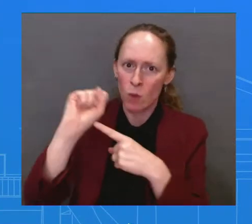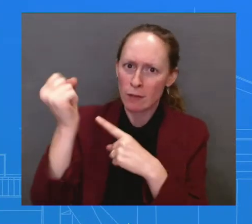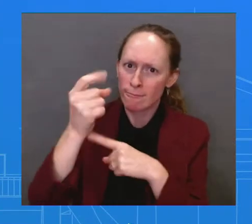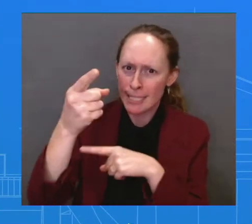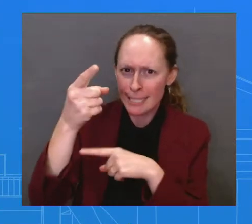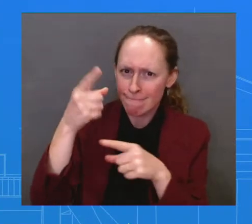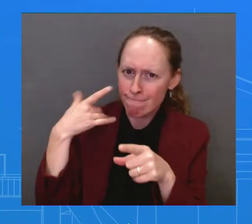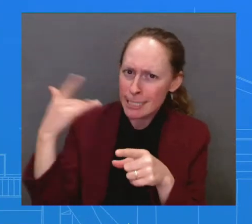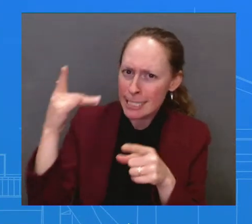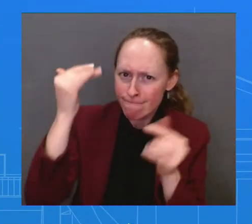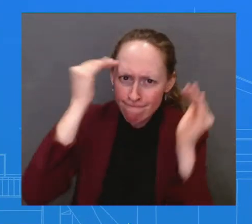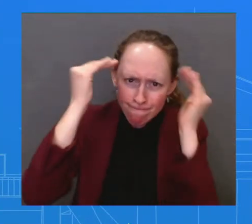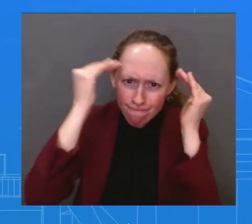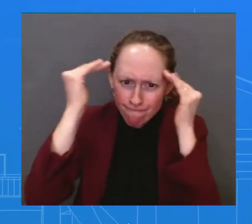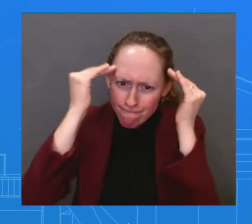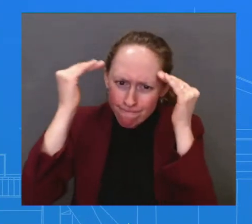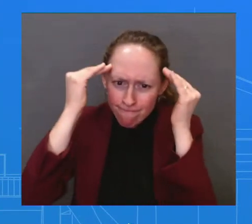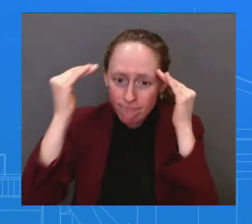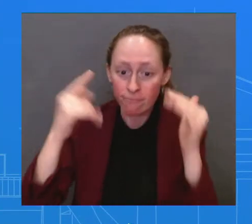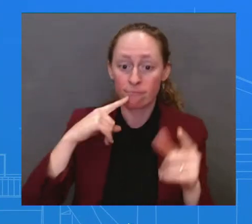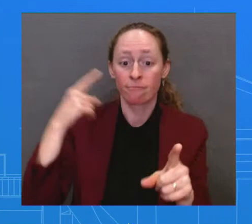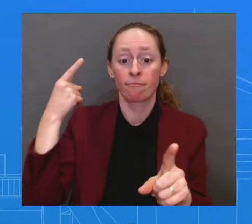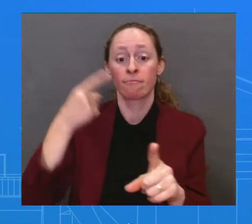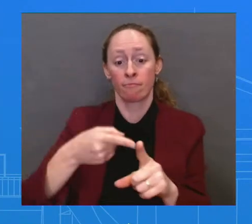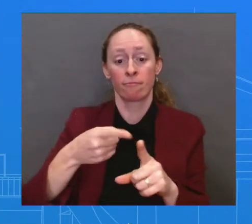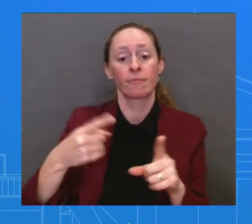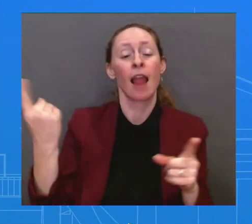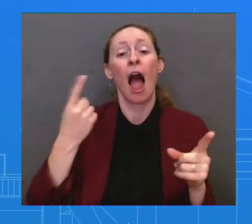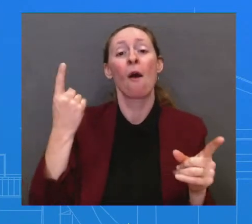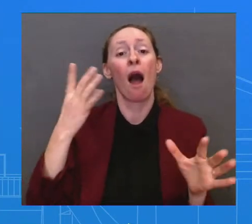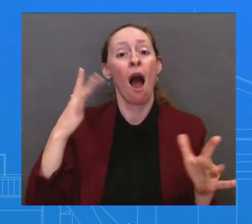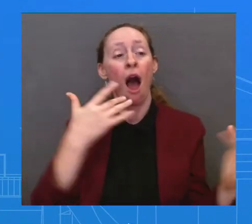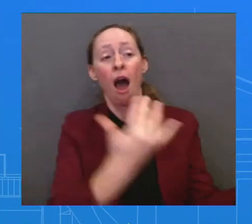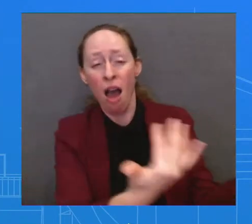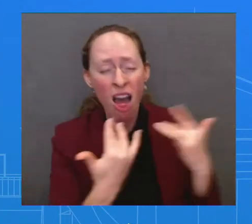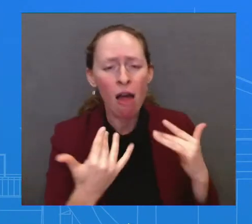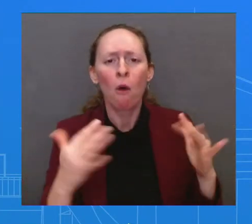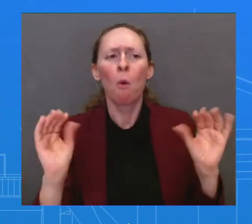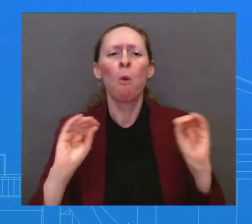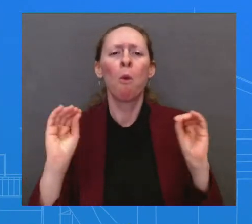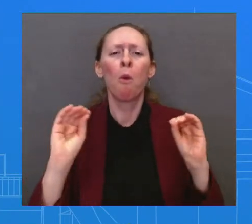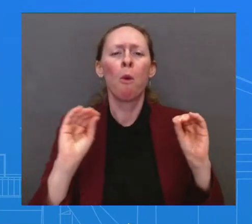fueled by seasonal trends, as you know, and efforts of smugglers to encourage -- encourage migration.